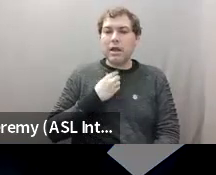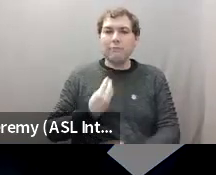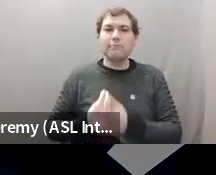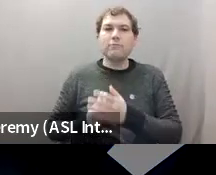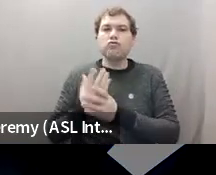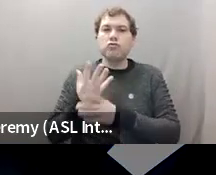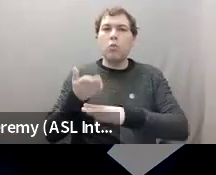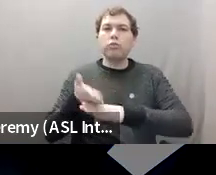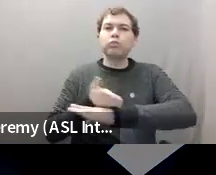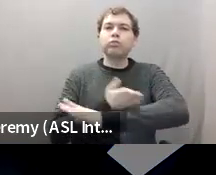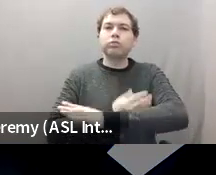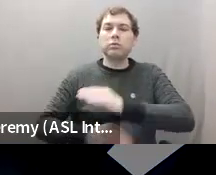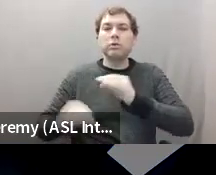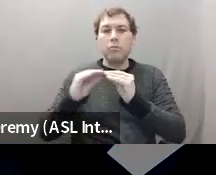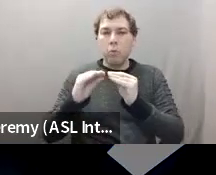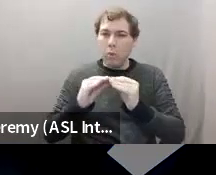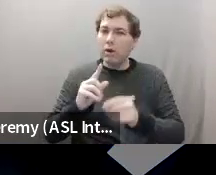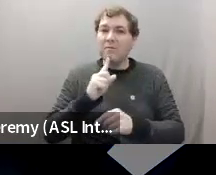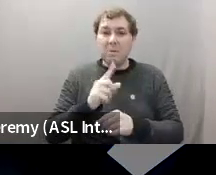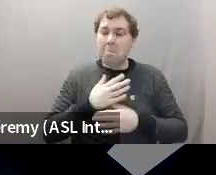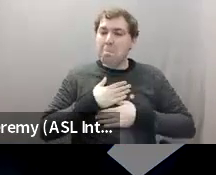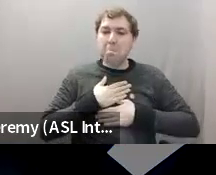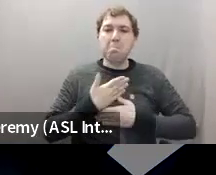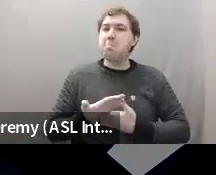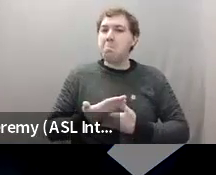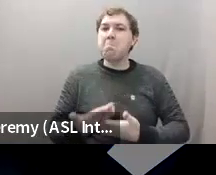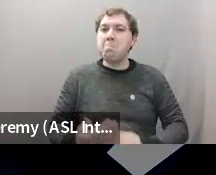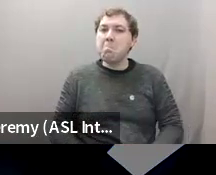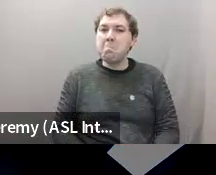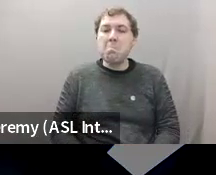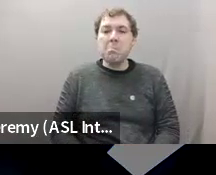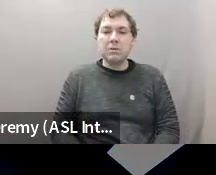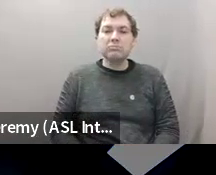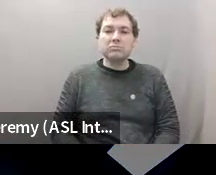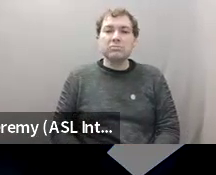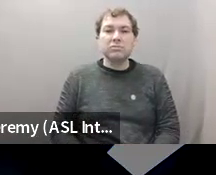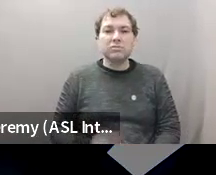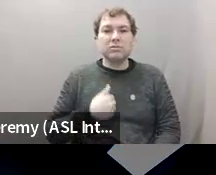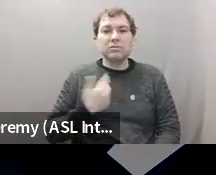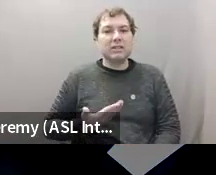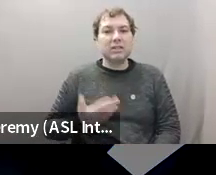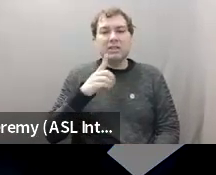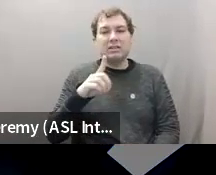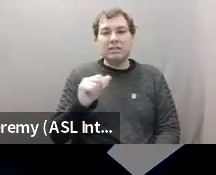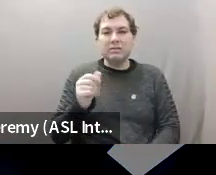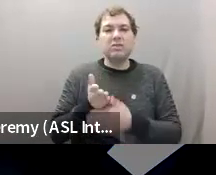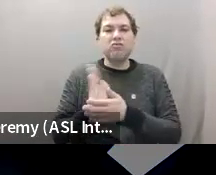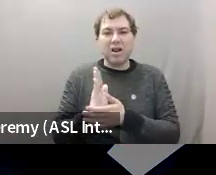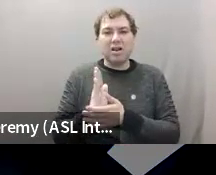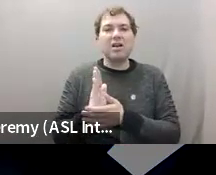james turner: And I'm not ashamed to say. james turner: I've been here at this, the only one james turner: started. Everyone's here.